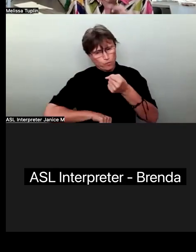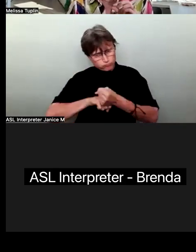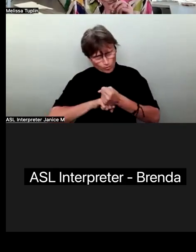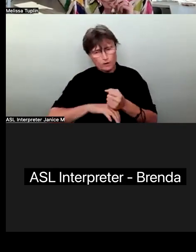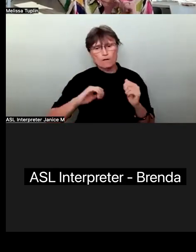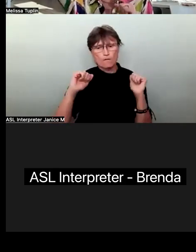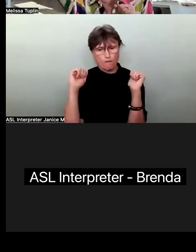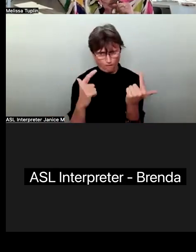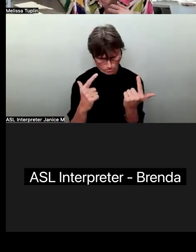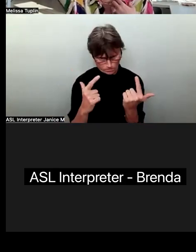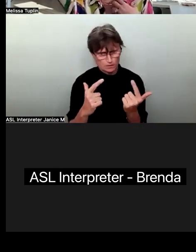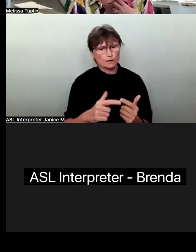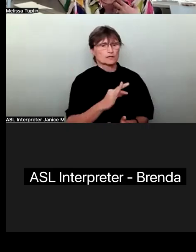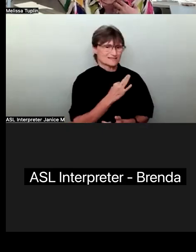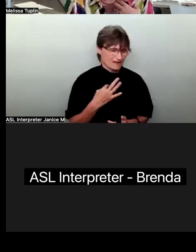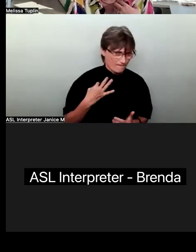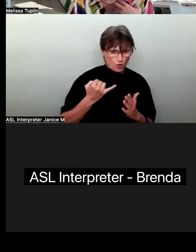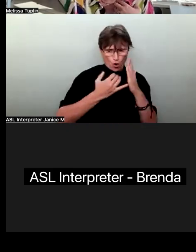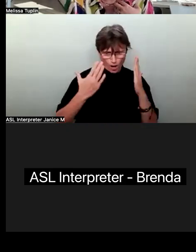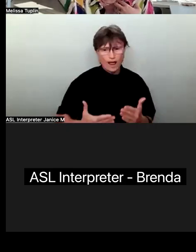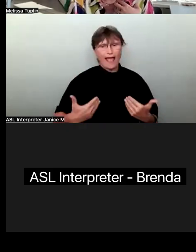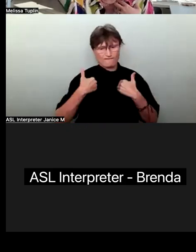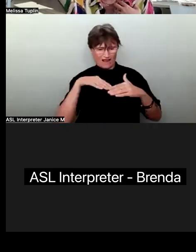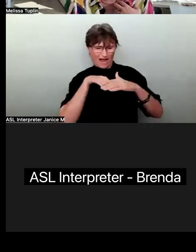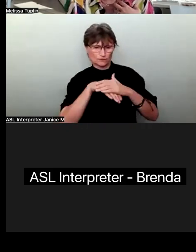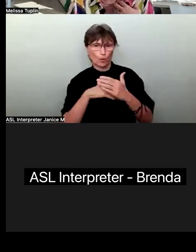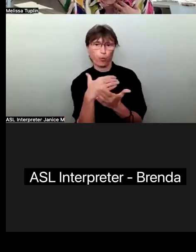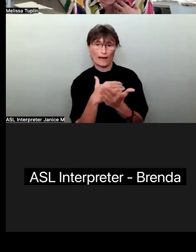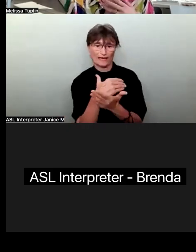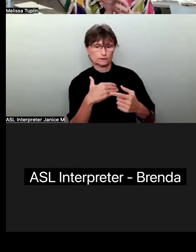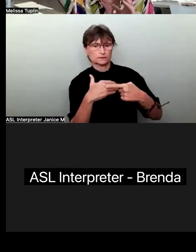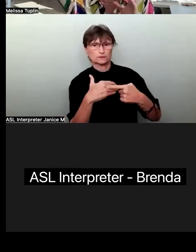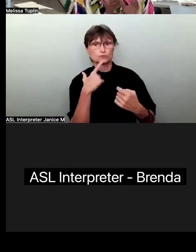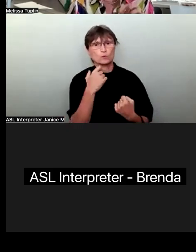this is part of the quality of life that we are seeking for arts professionals in Calgary.